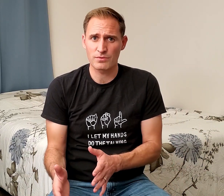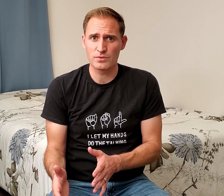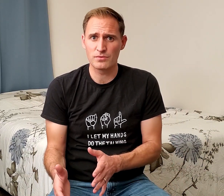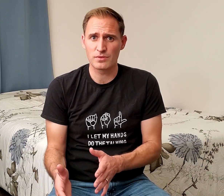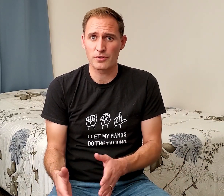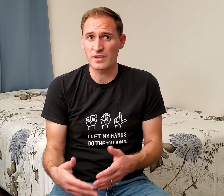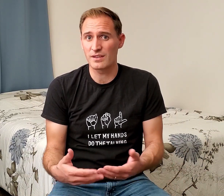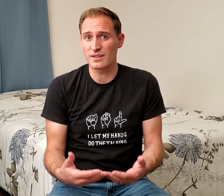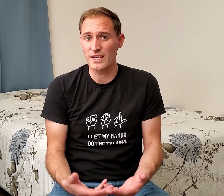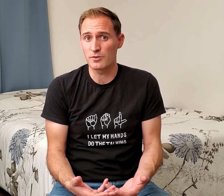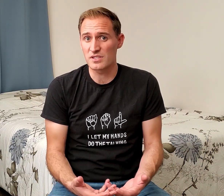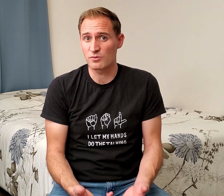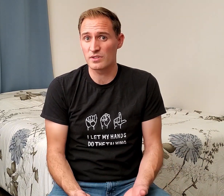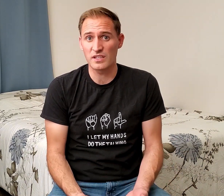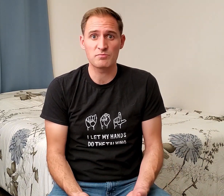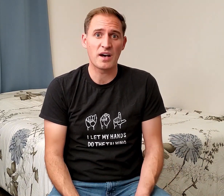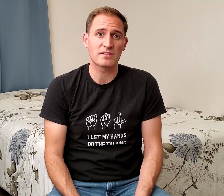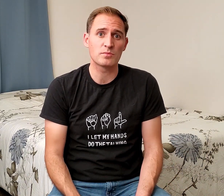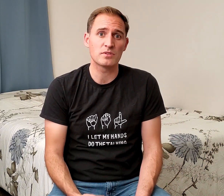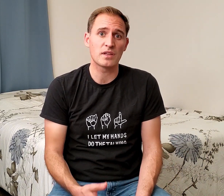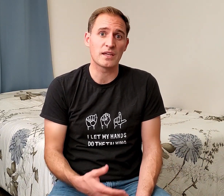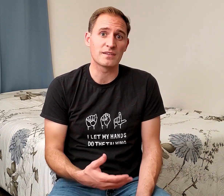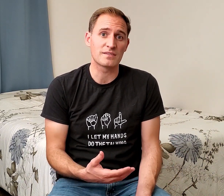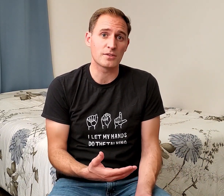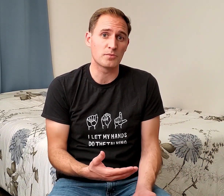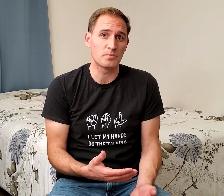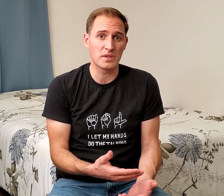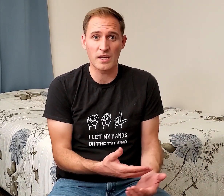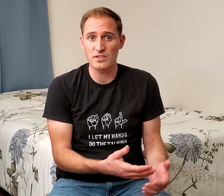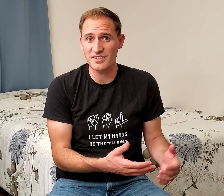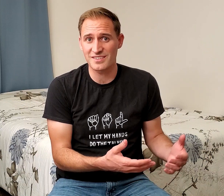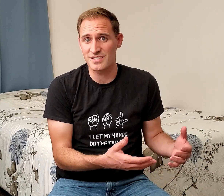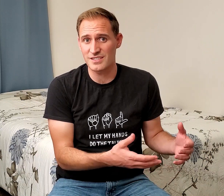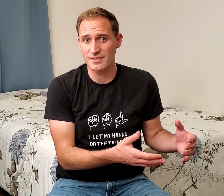learning the language as quickly as possible and so beyond just teaching you